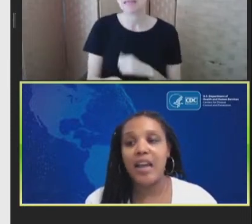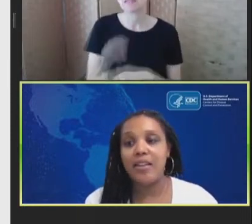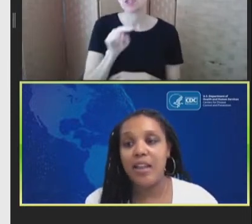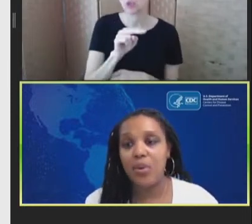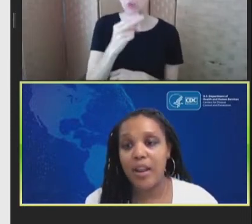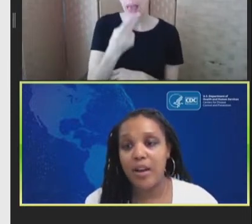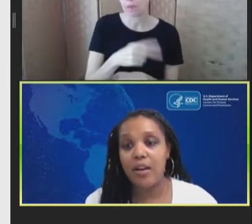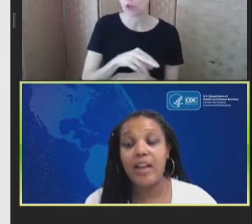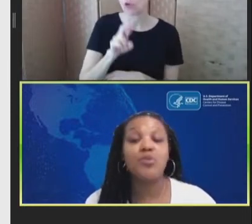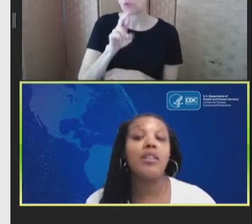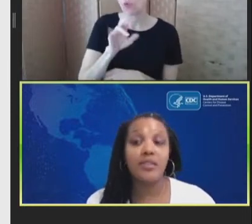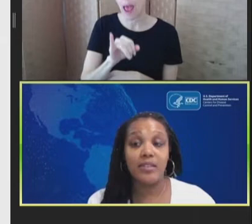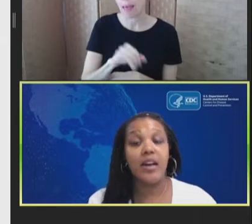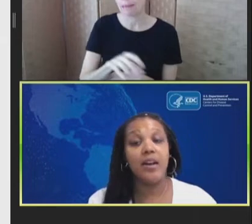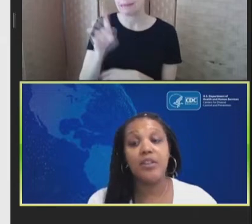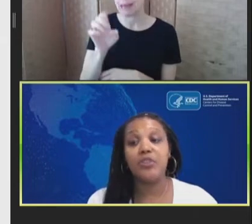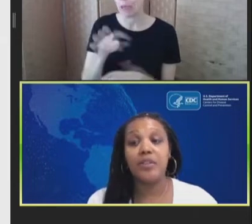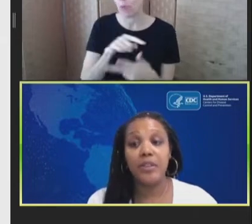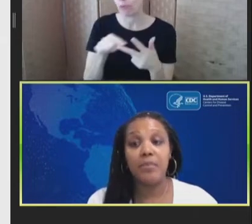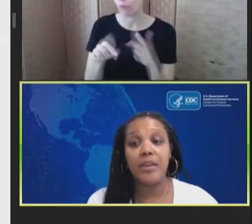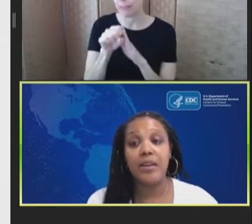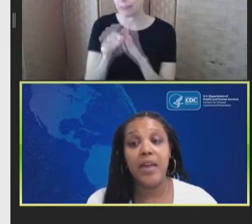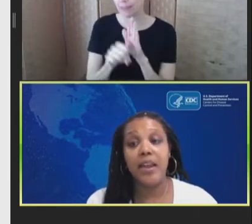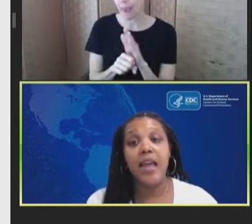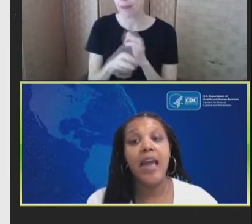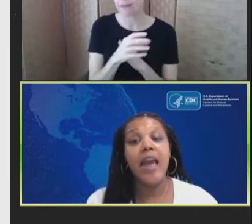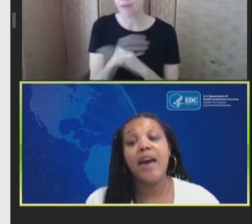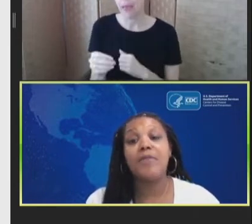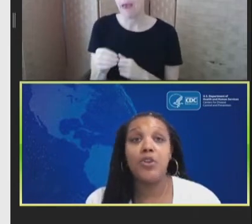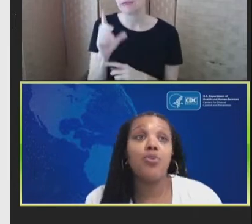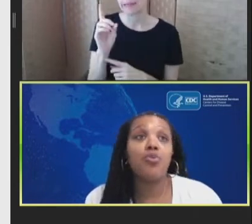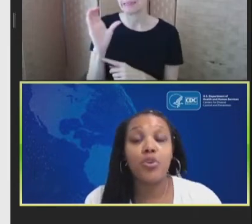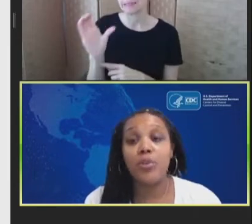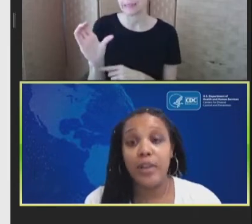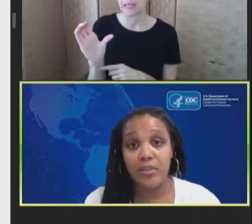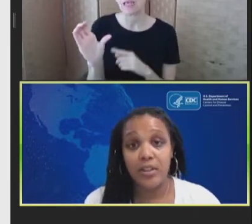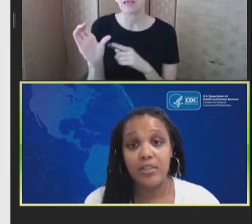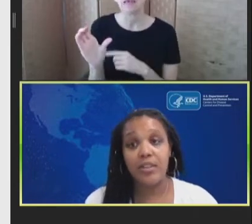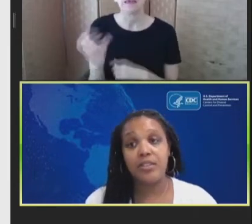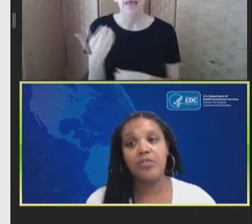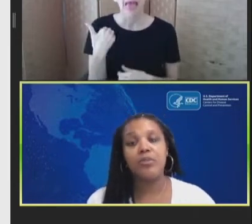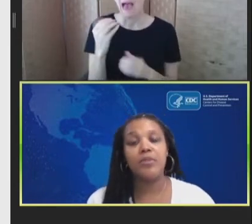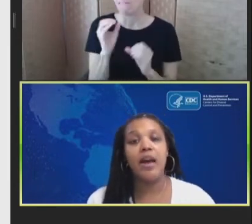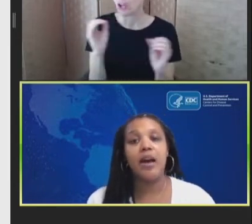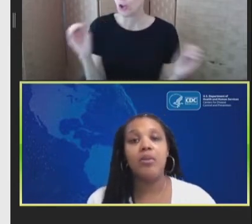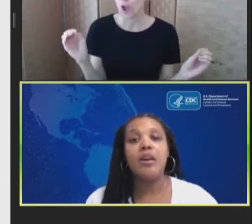and Delaware, as well as the District of Columbia that have no rural counties in terms of how